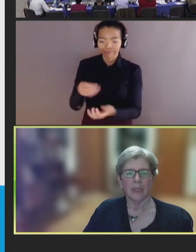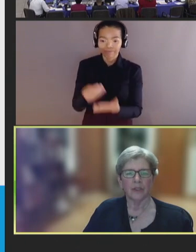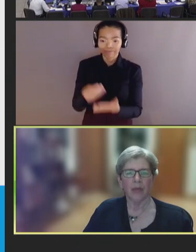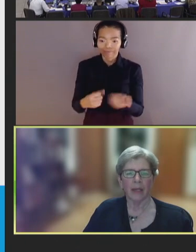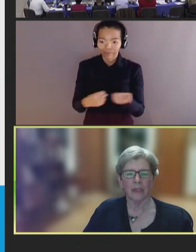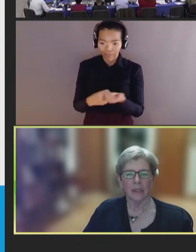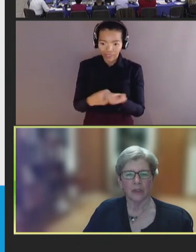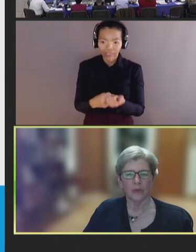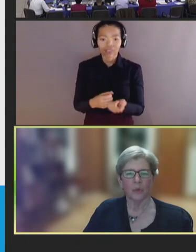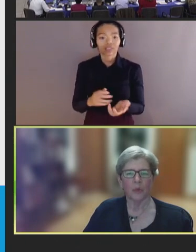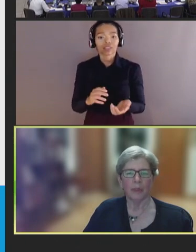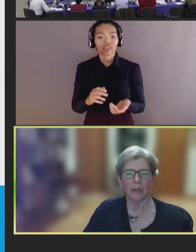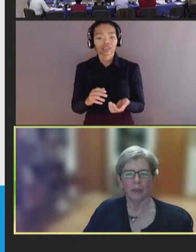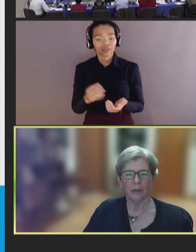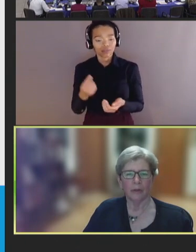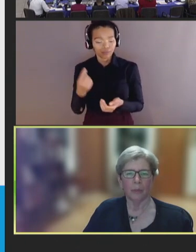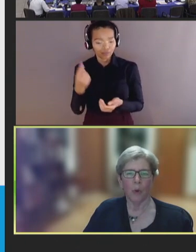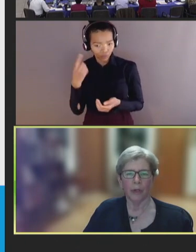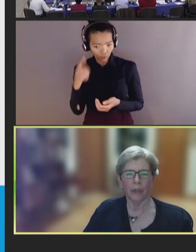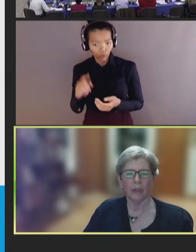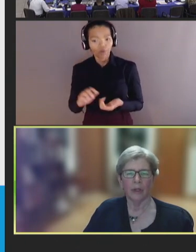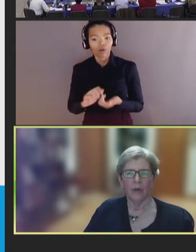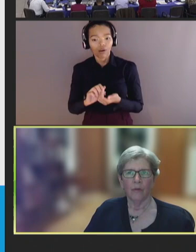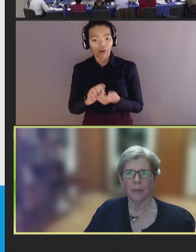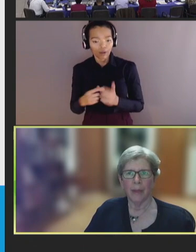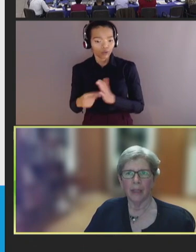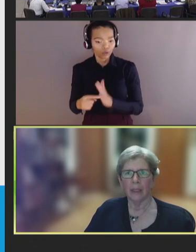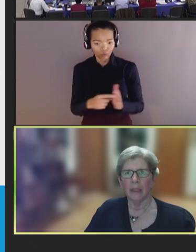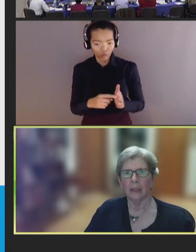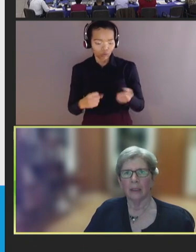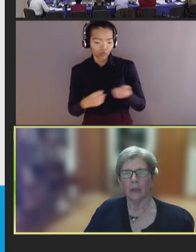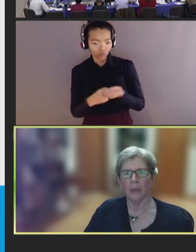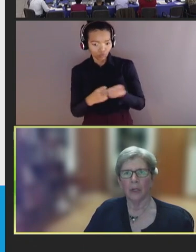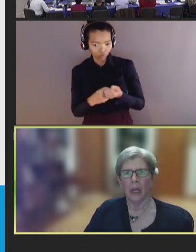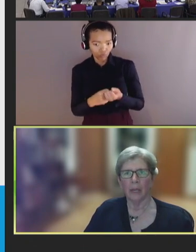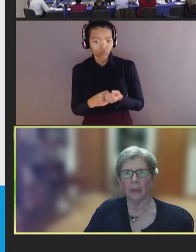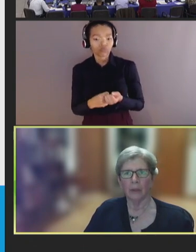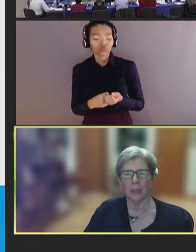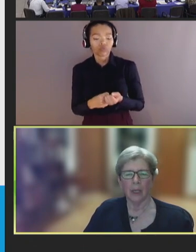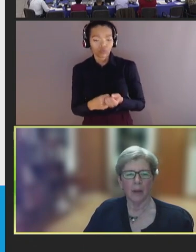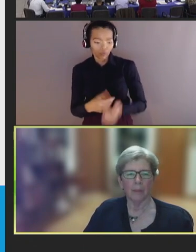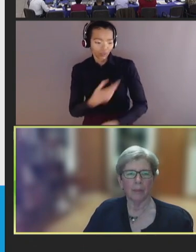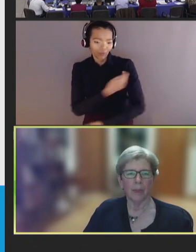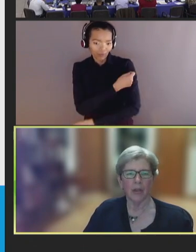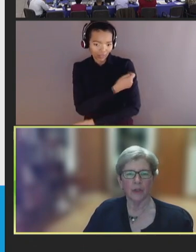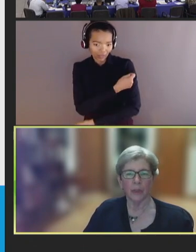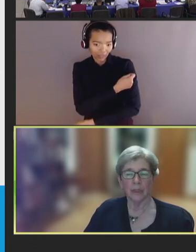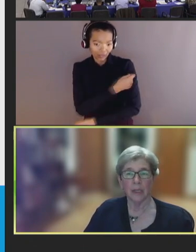these vaccines will be supported for the many lower- and middle-income countries,